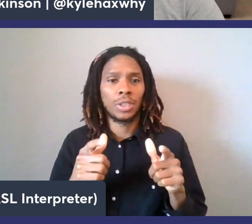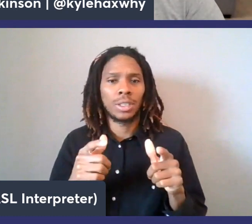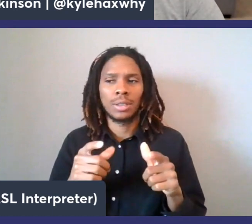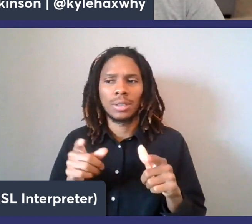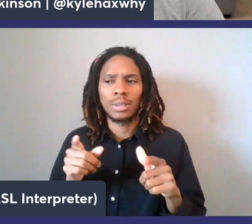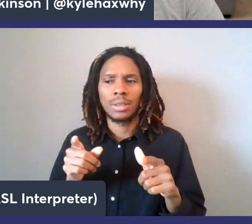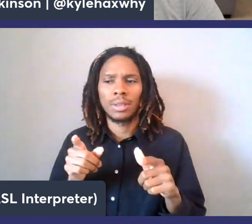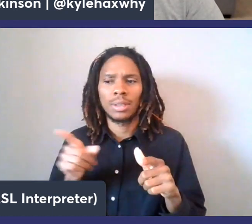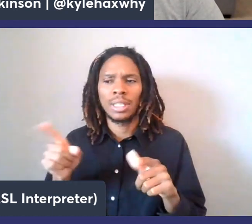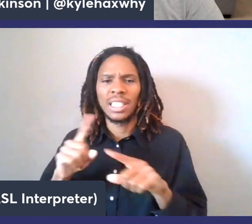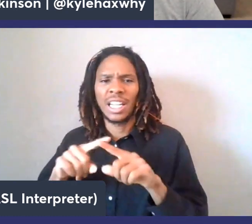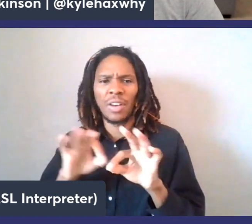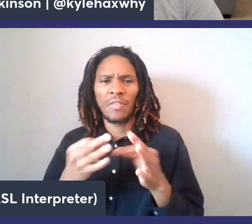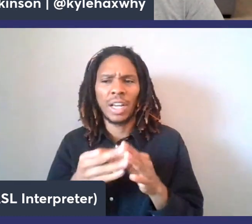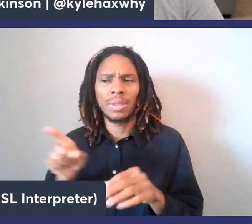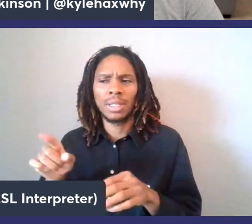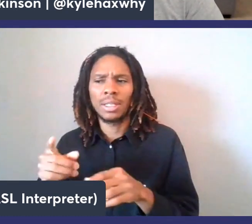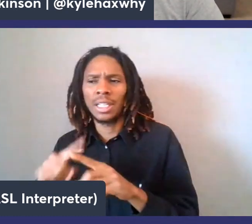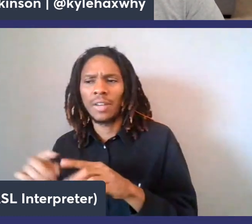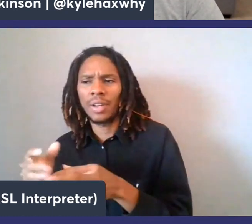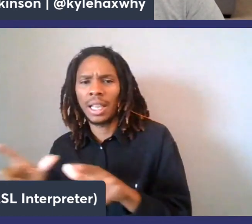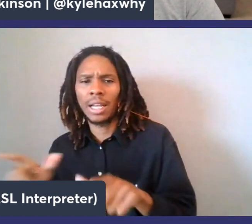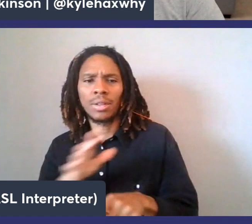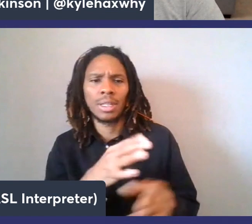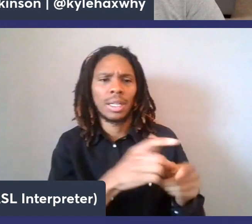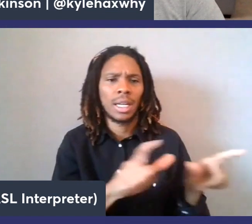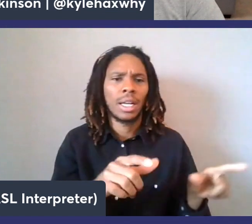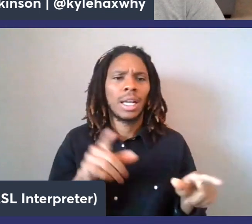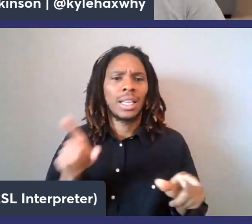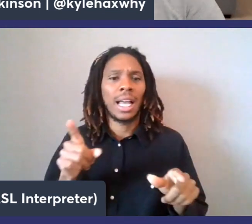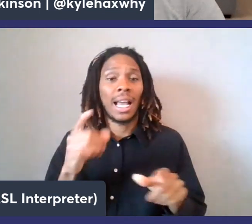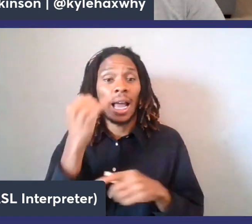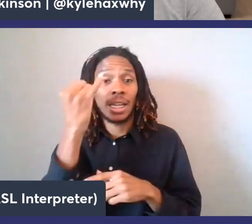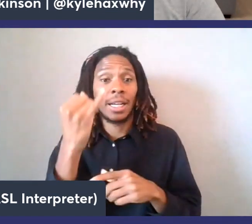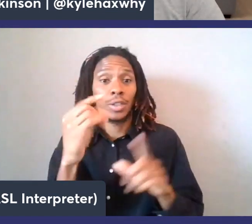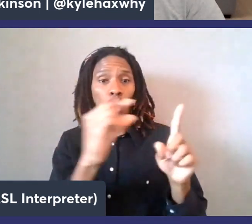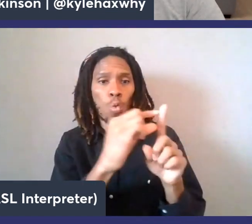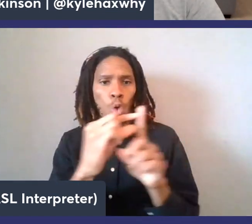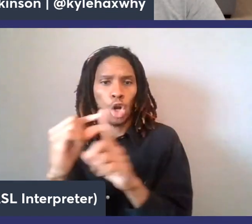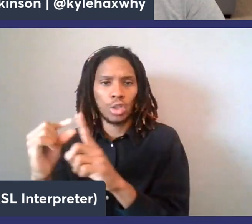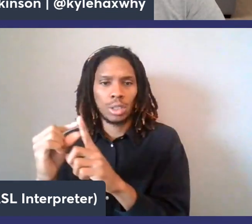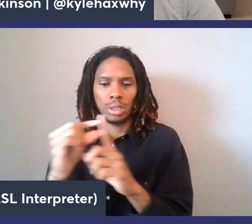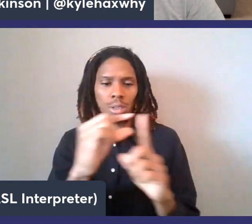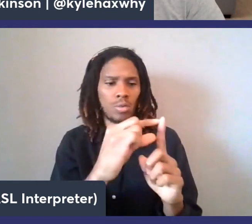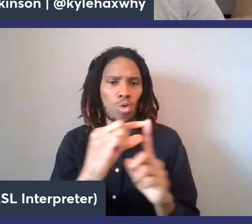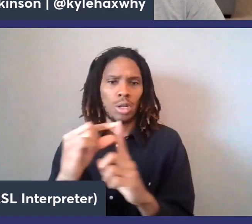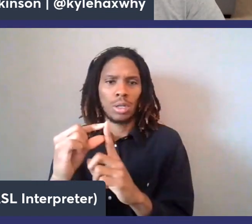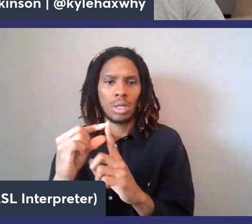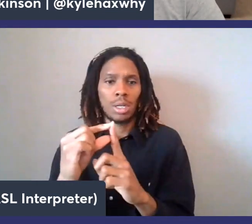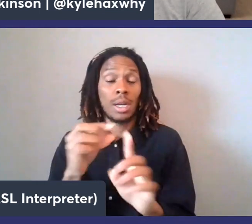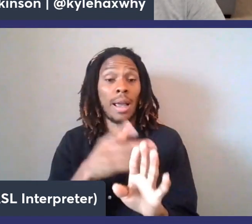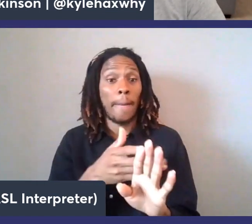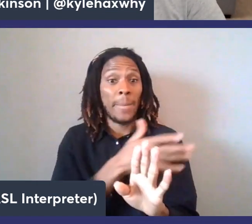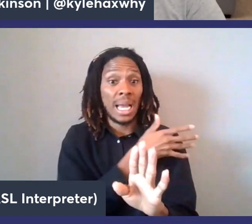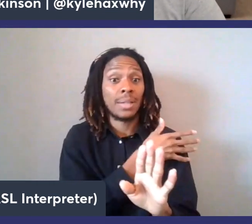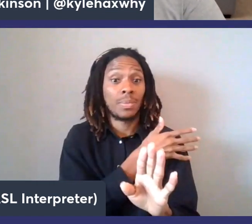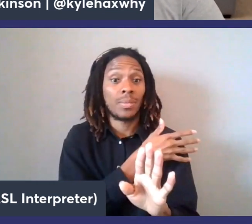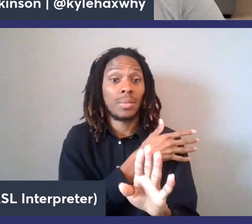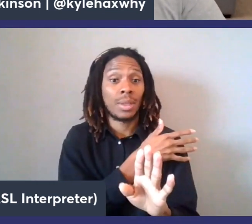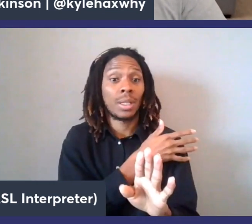the way the ideas are strung to a stream of words differs, and in the past, we took those words,